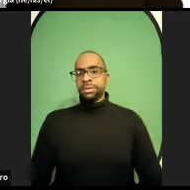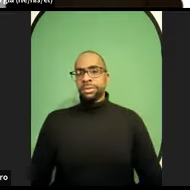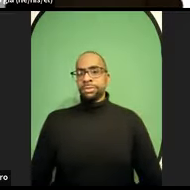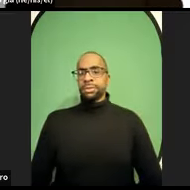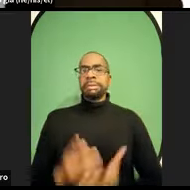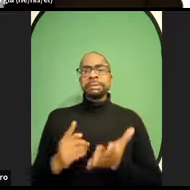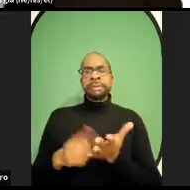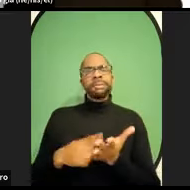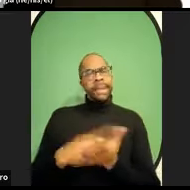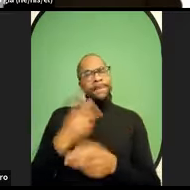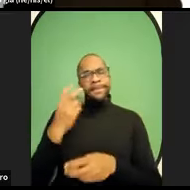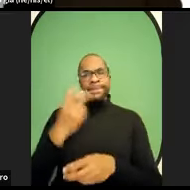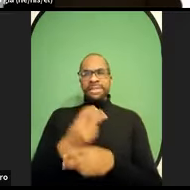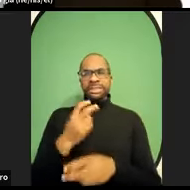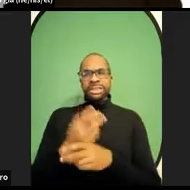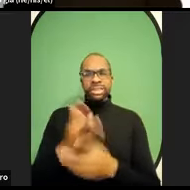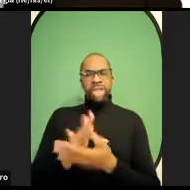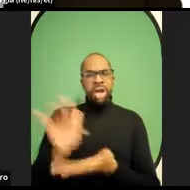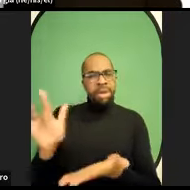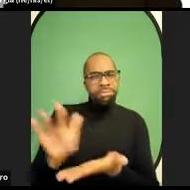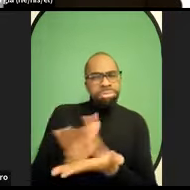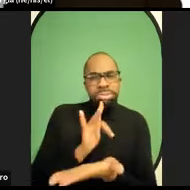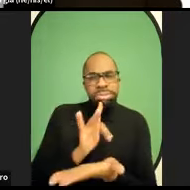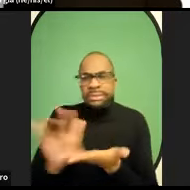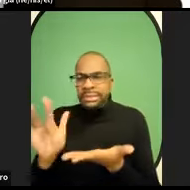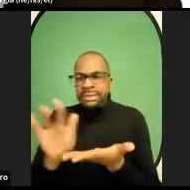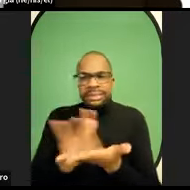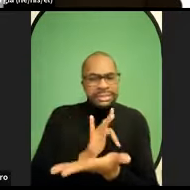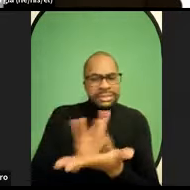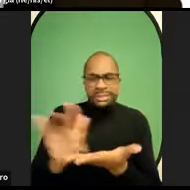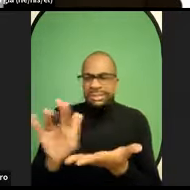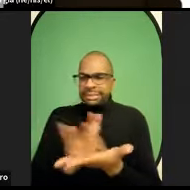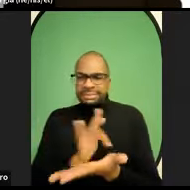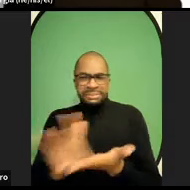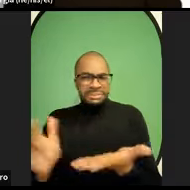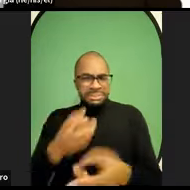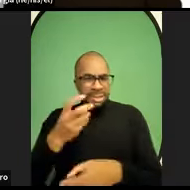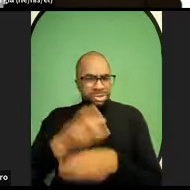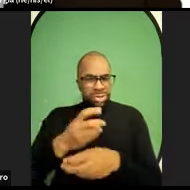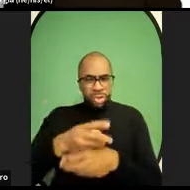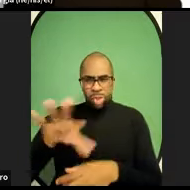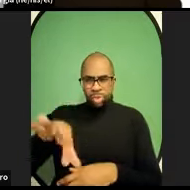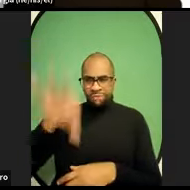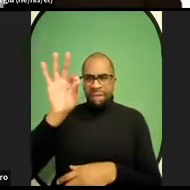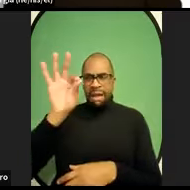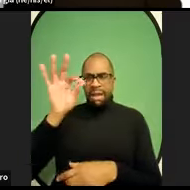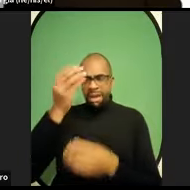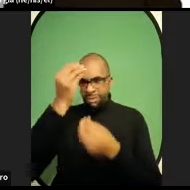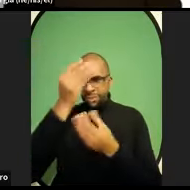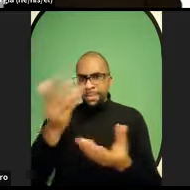experienced in the past. st. It's sometimes a little tricky st. It's sometimes a little tricky to navigate. It's kind of can be tricky to find information of can be tricky to find information.